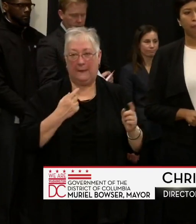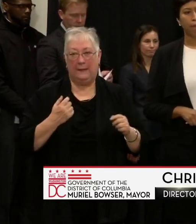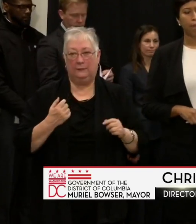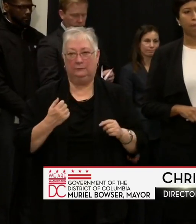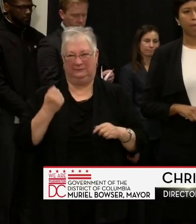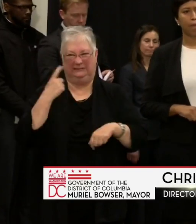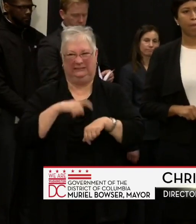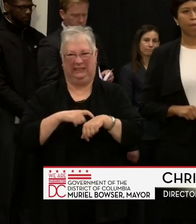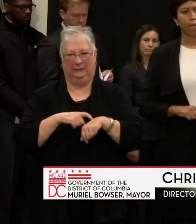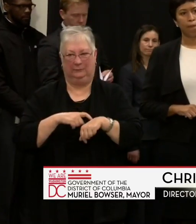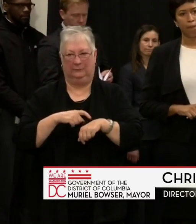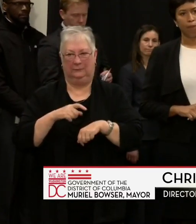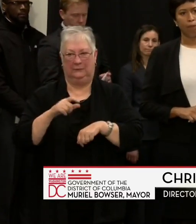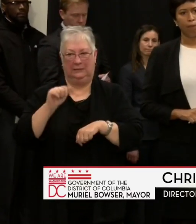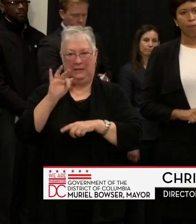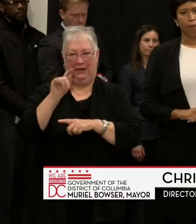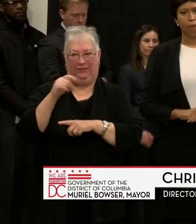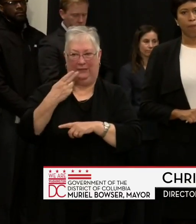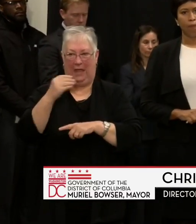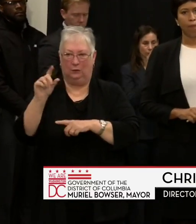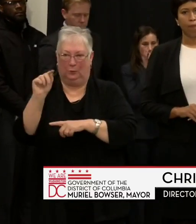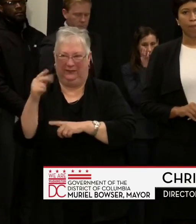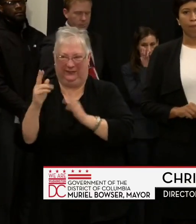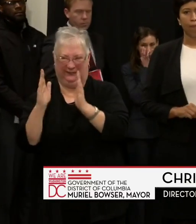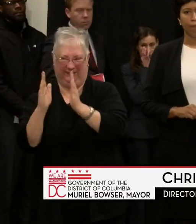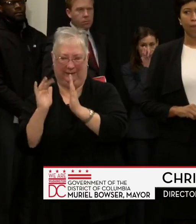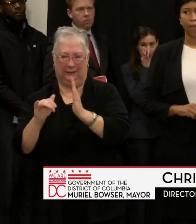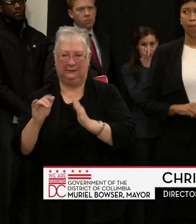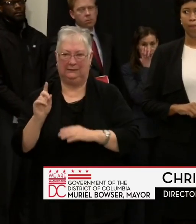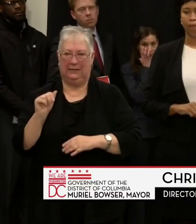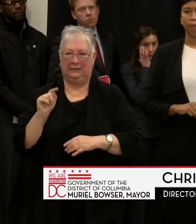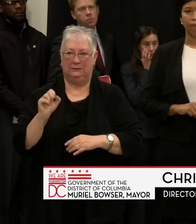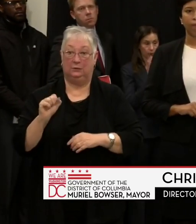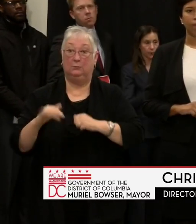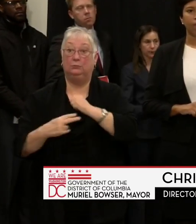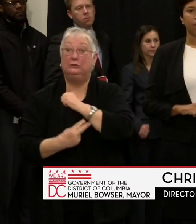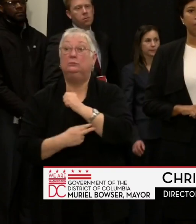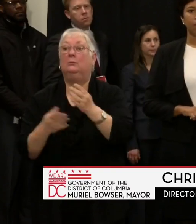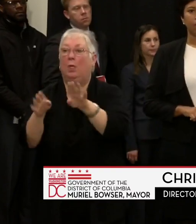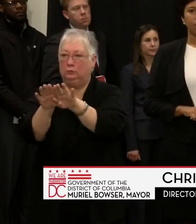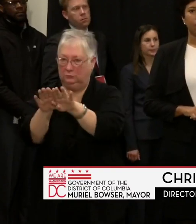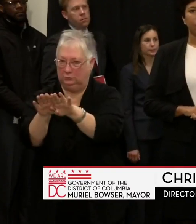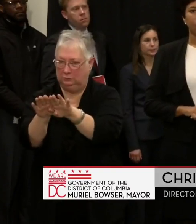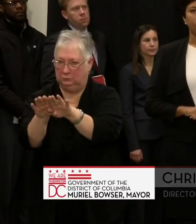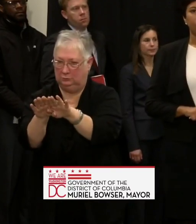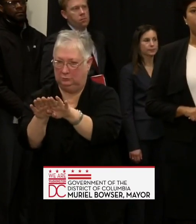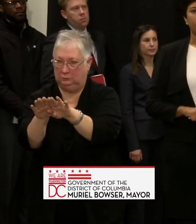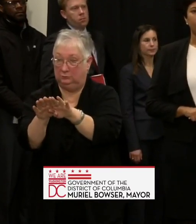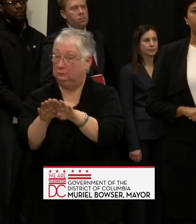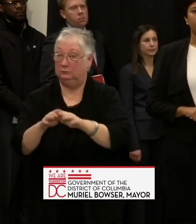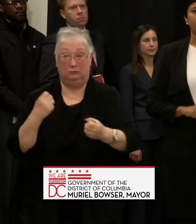21ST BUT PARTICULARLY ON THE 20TH, THE BRIDGE WILL BE CLOSED FOR VEHICULAR TRAFFIC AND WILL ONLY BE USED FOR PEDESTRIAN